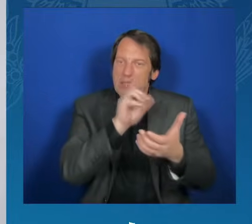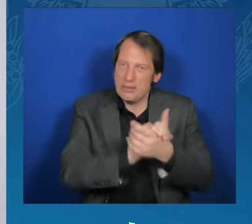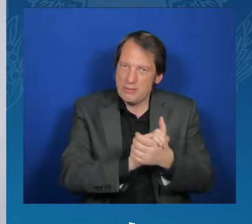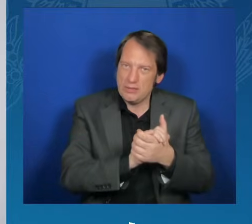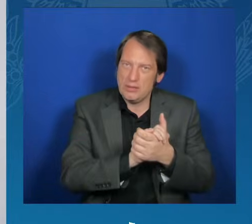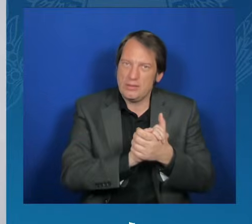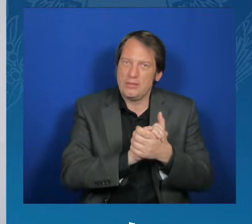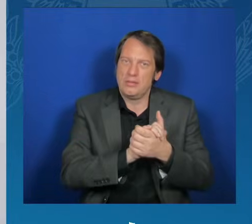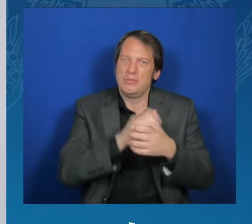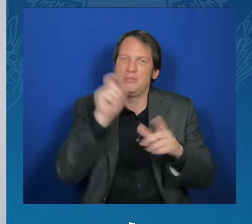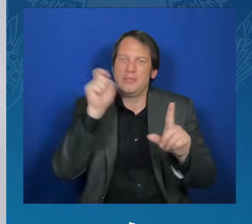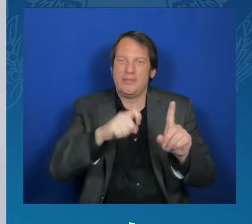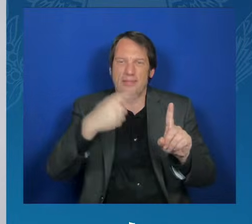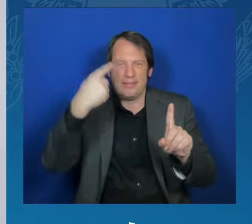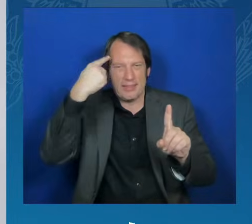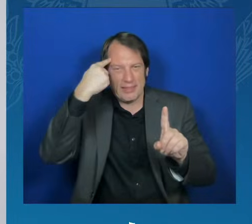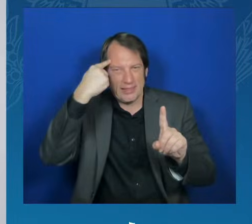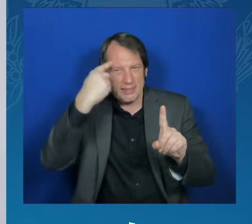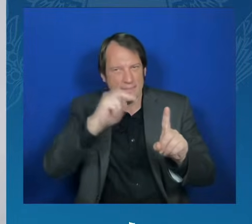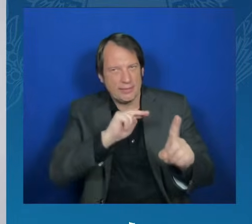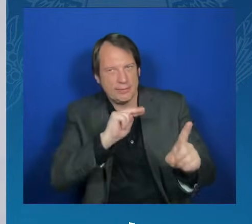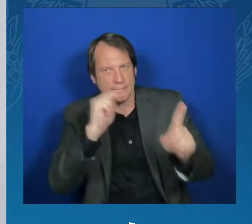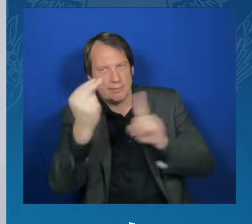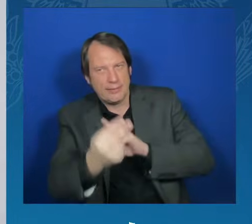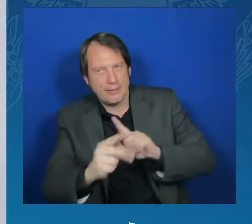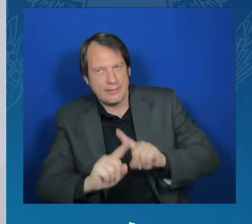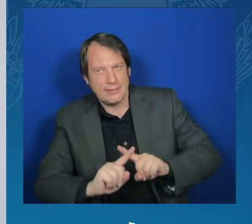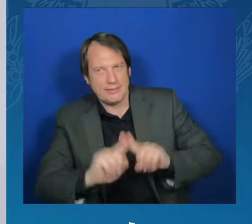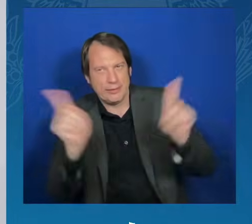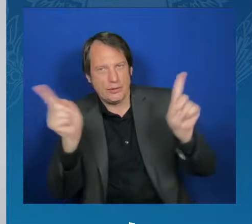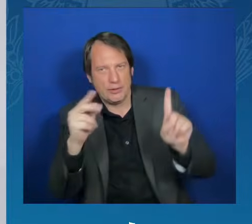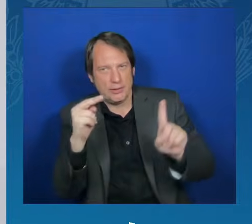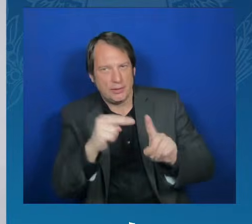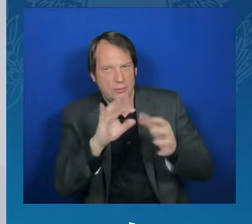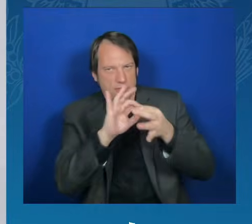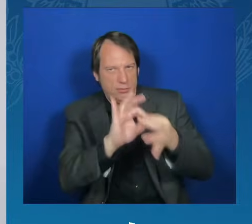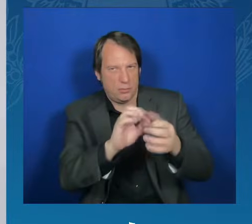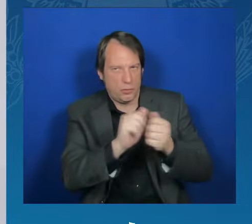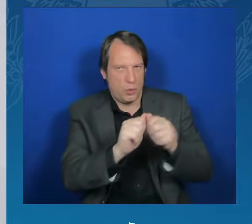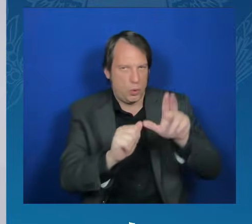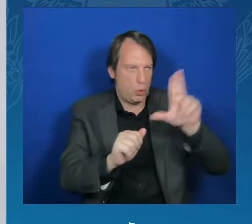and the continent of Africa. And I'm frankly very excited about what is happening on the continent